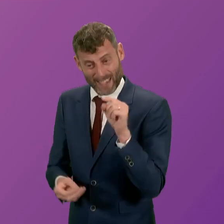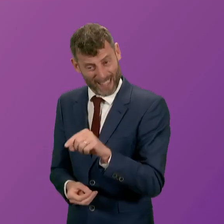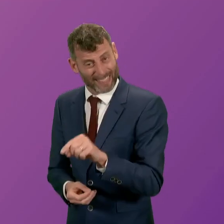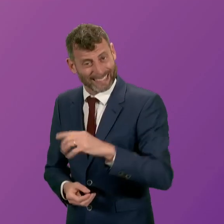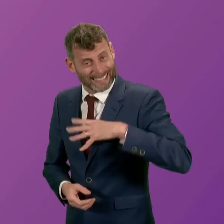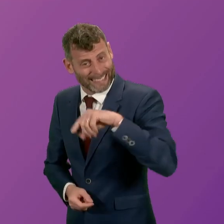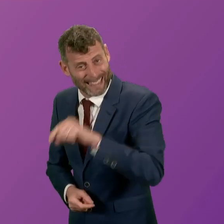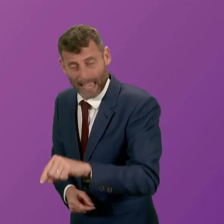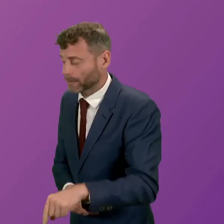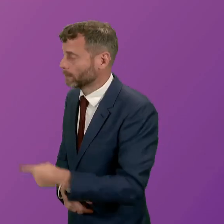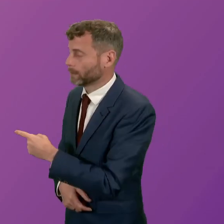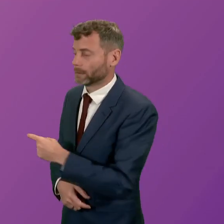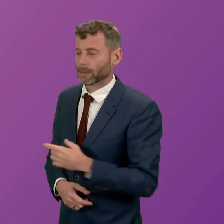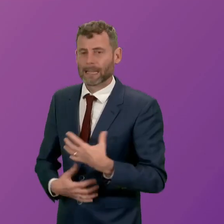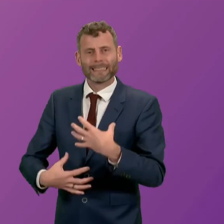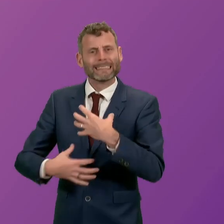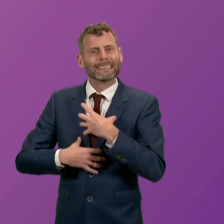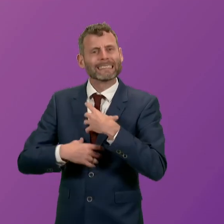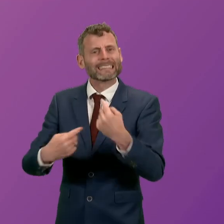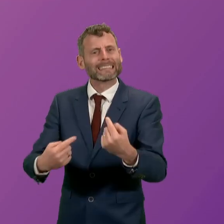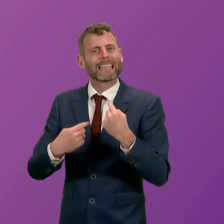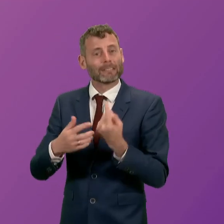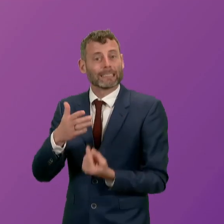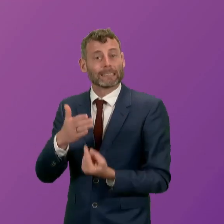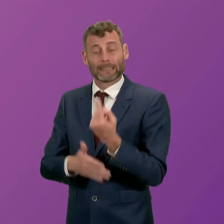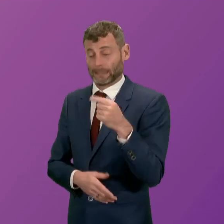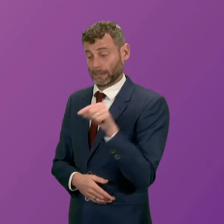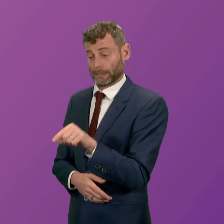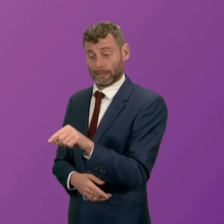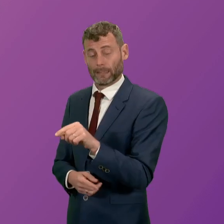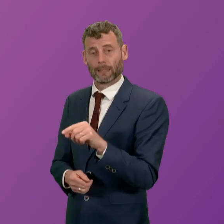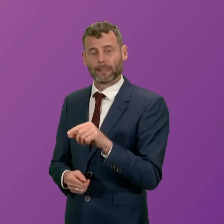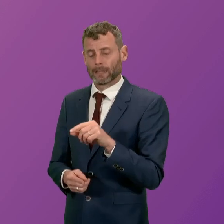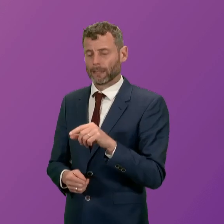The terrorist attack in Pahalgam and the escalating tensions between India